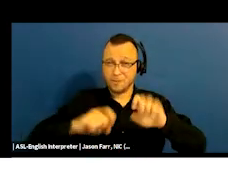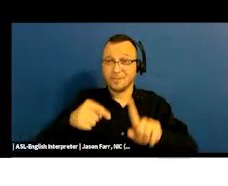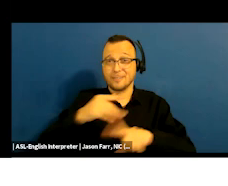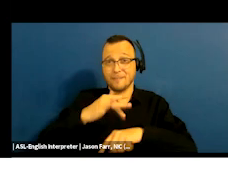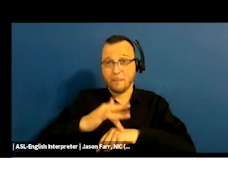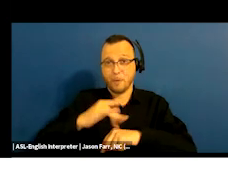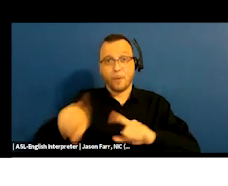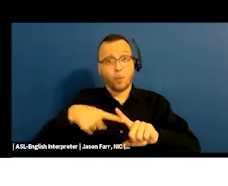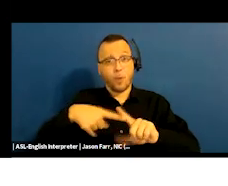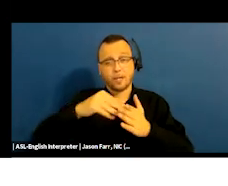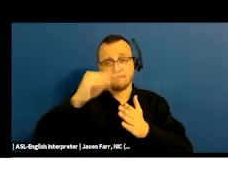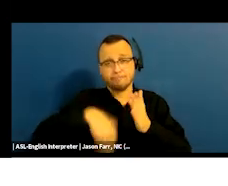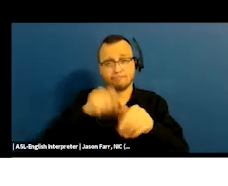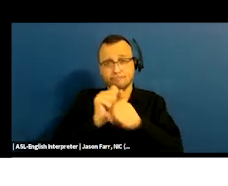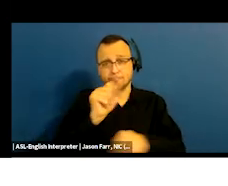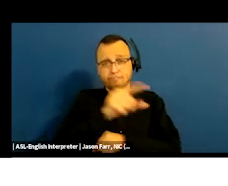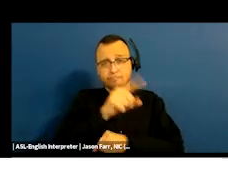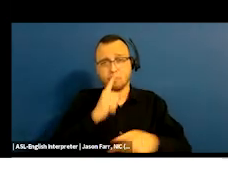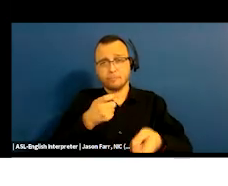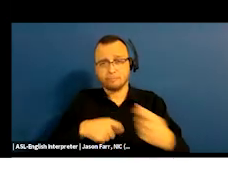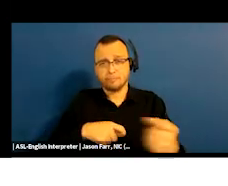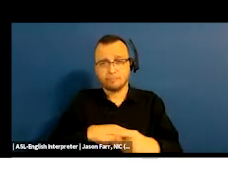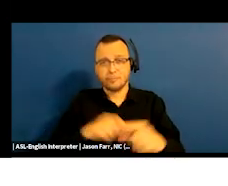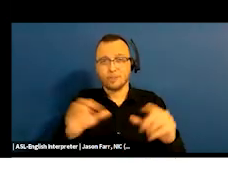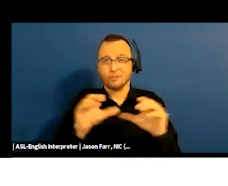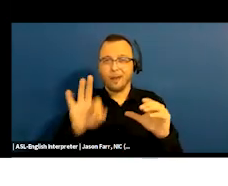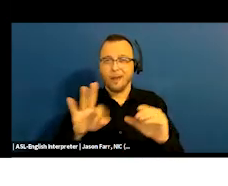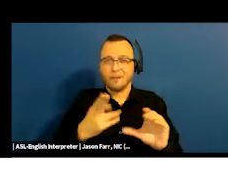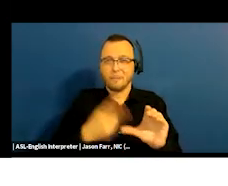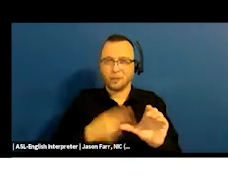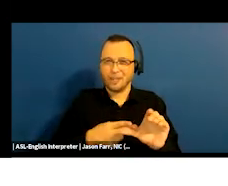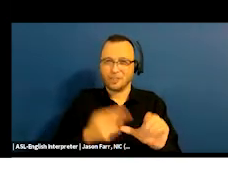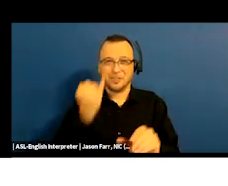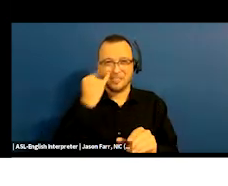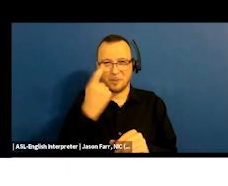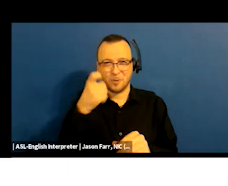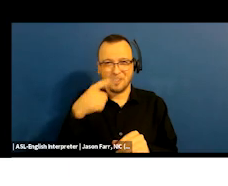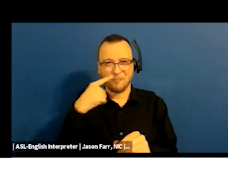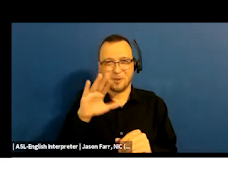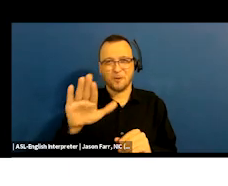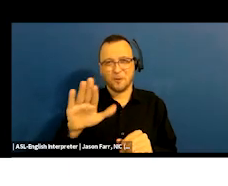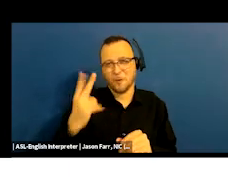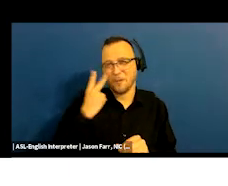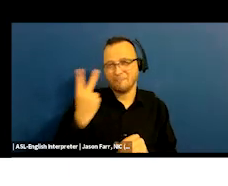or email us at info@hhrctraining.org. And we'll follow up with you for sure.